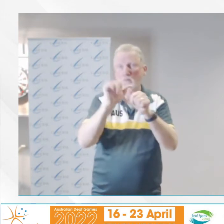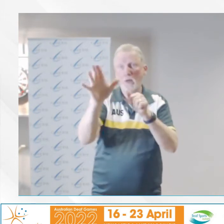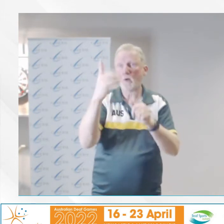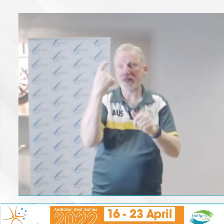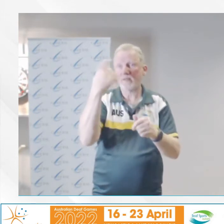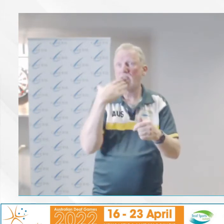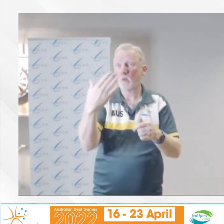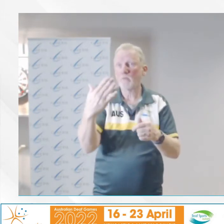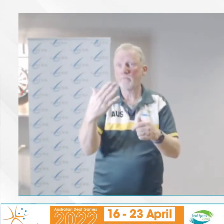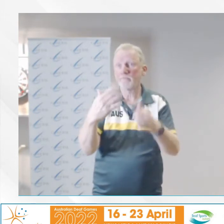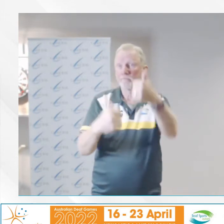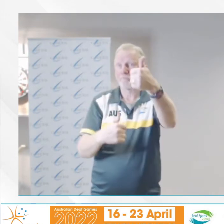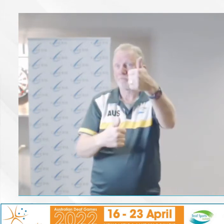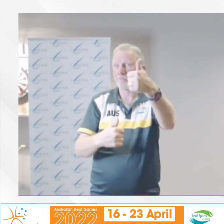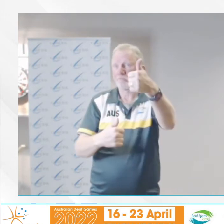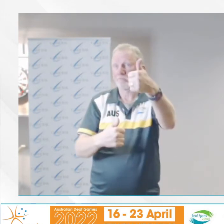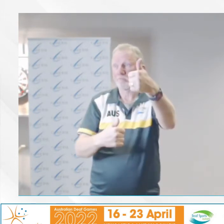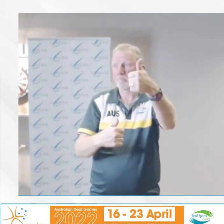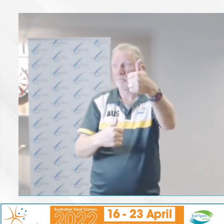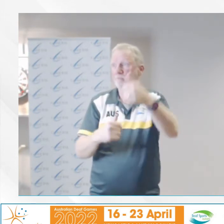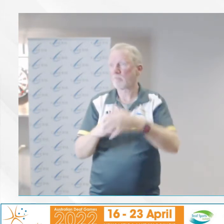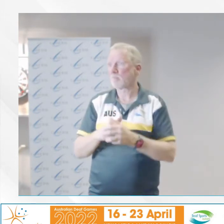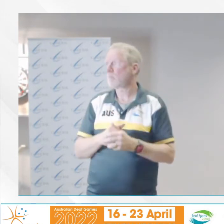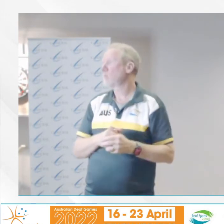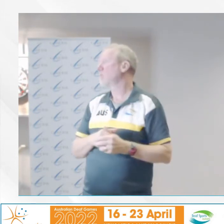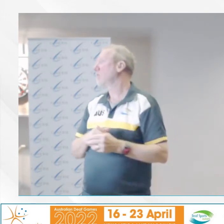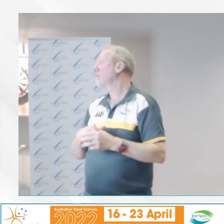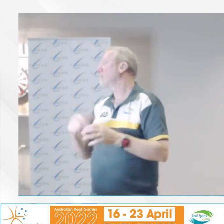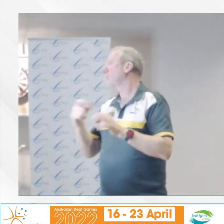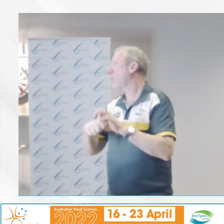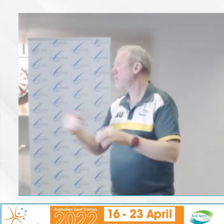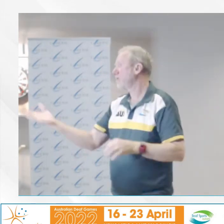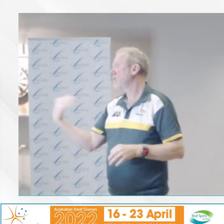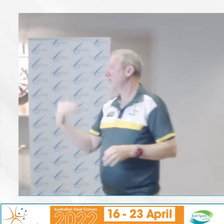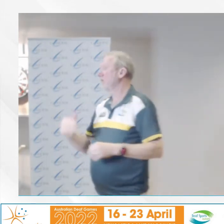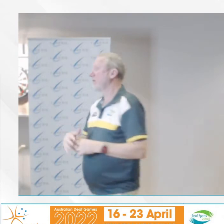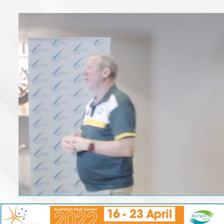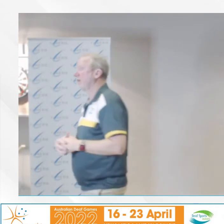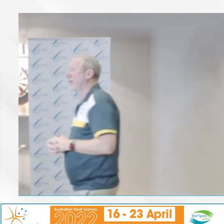um suggested yet but we thank you very much for the suggestion and that's the possibilities